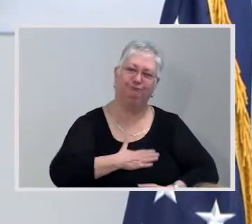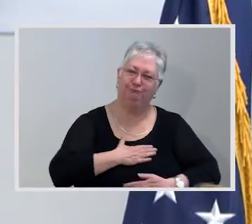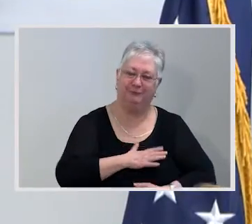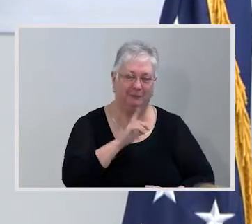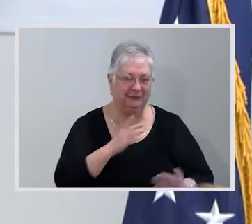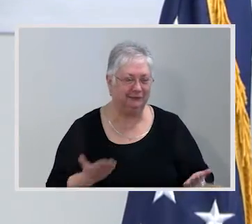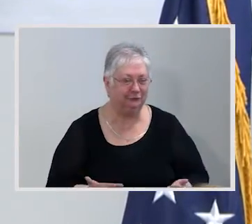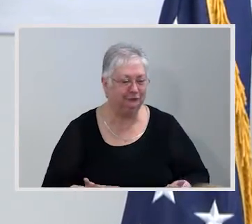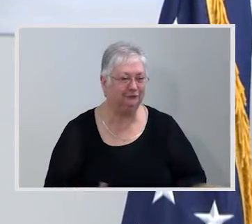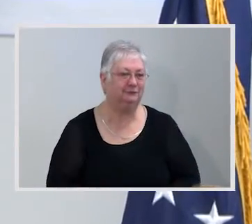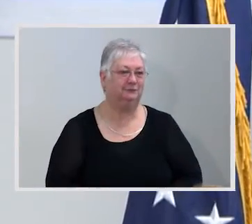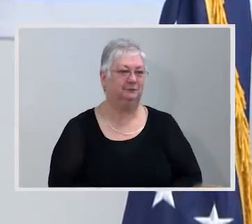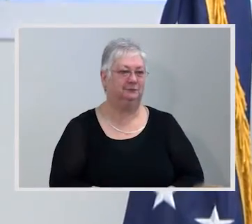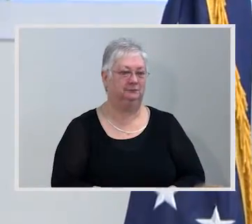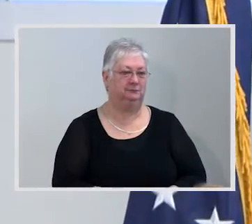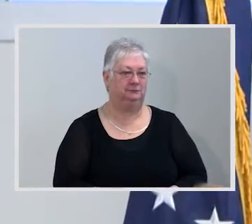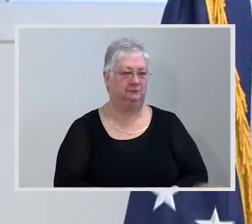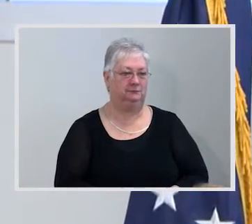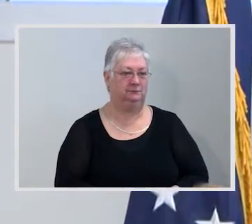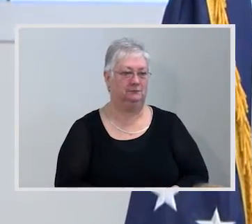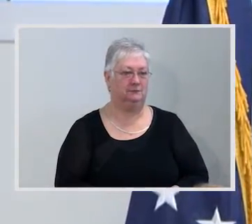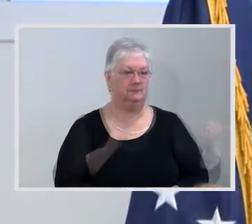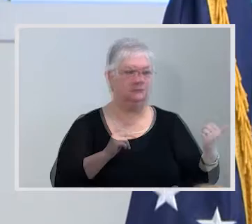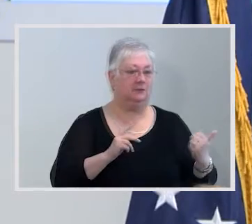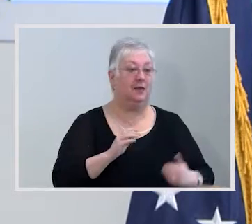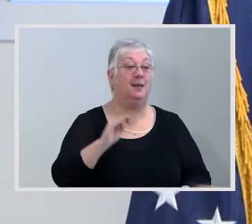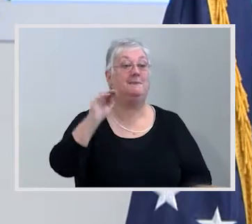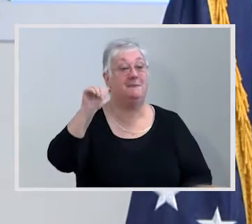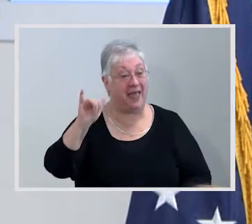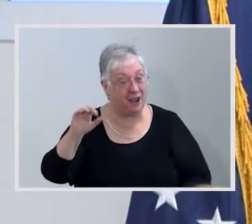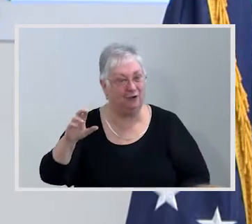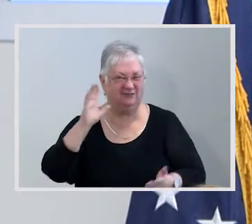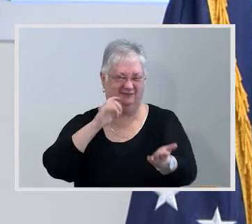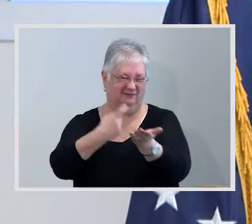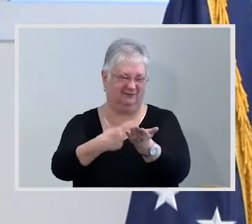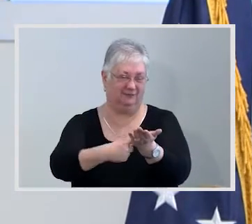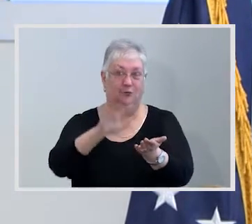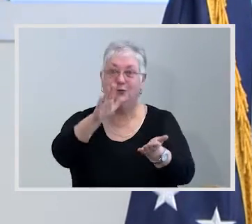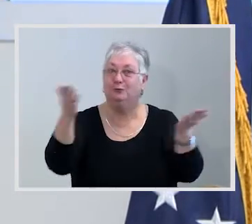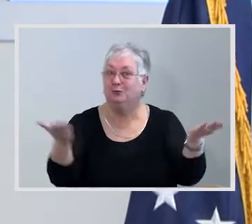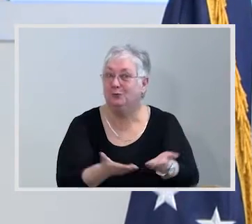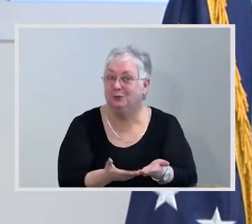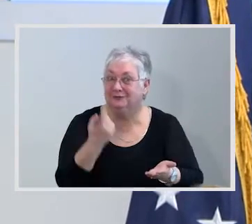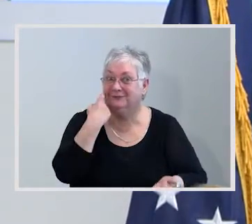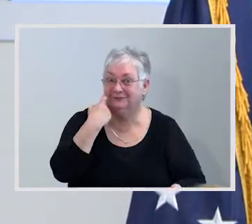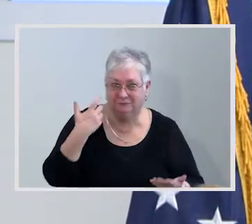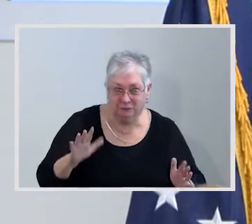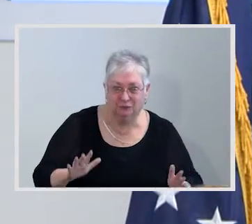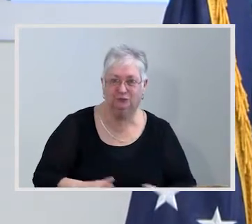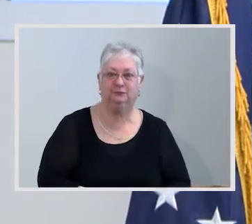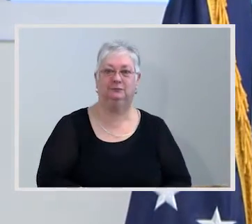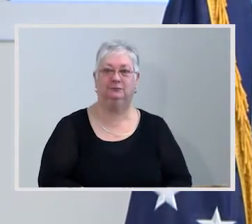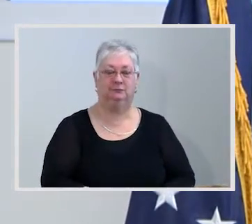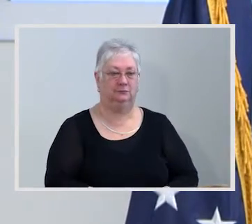LITTLE BIT IN HER INTRODUCTION. WE HAVE BEEN, ALL OF US, GETTING A LOT OF QUESTIONS AND THINKING ABOUT HOW WE ARE REACTING TO A